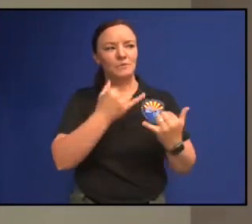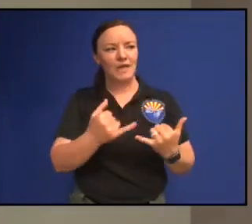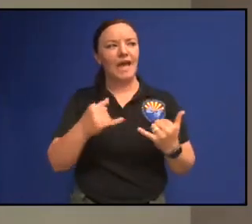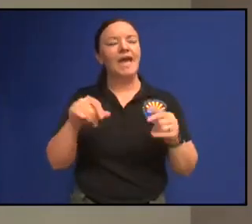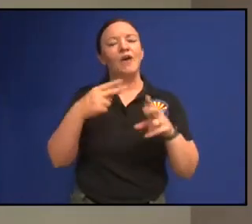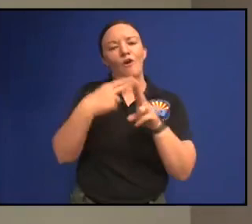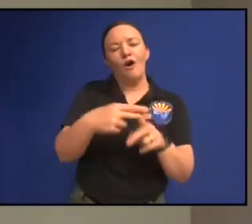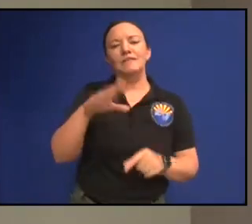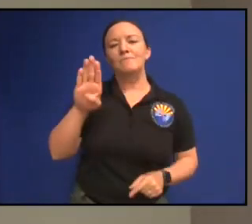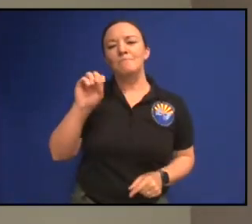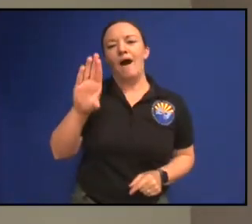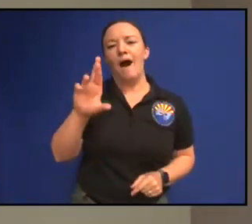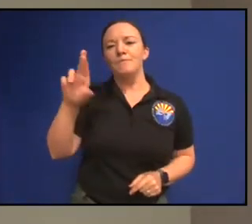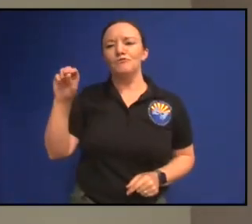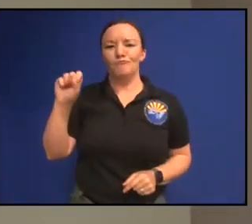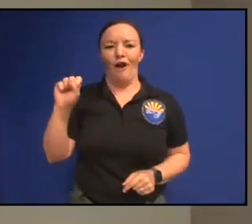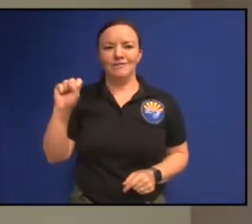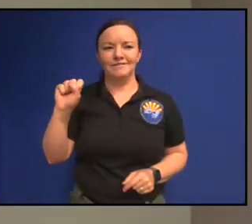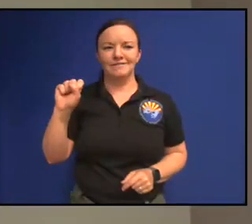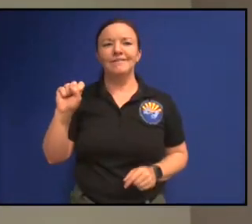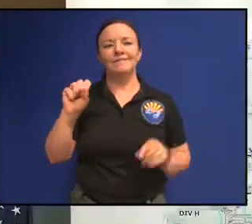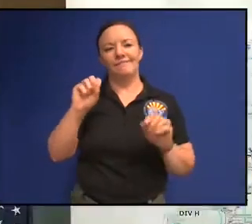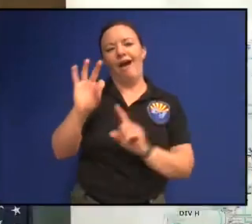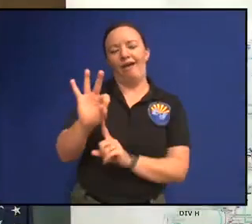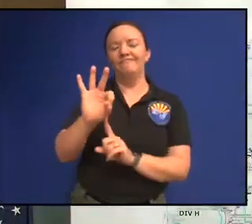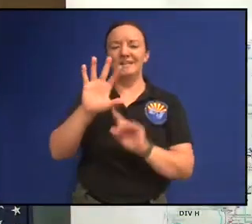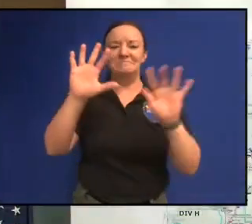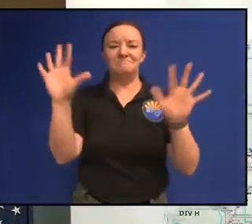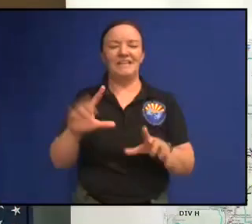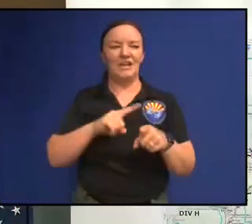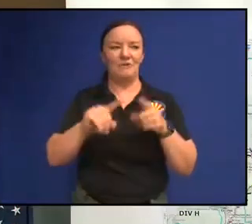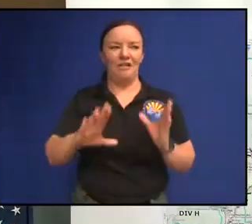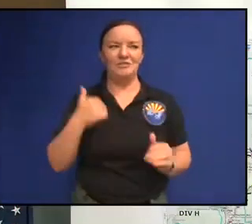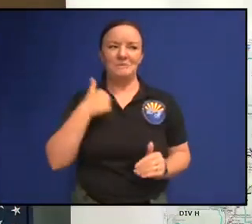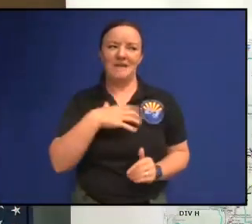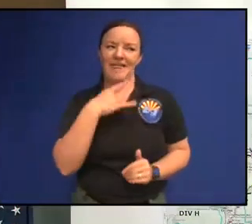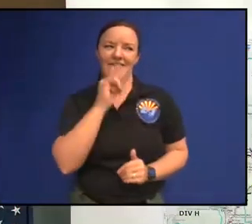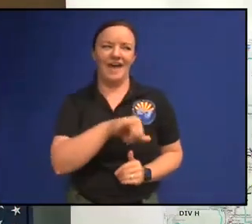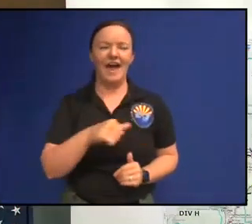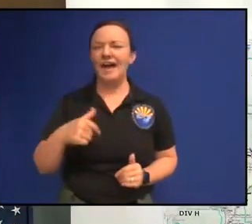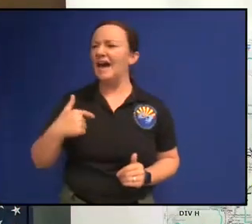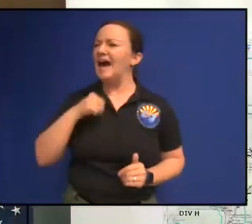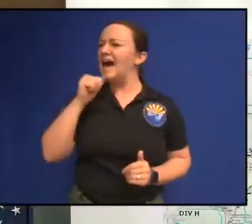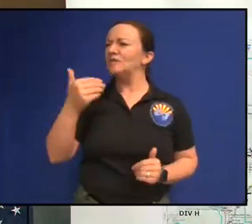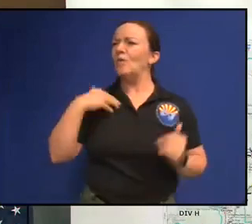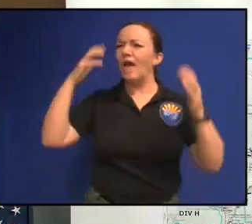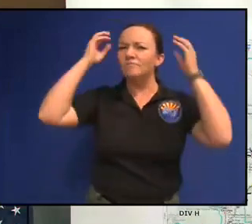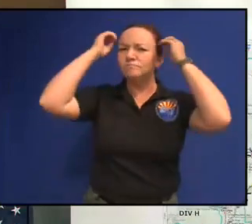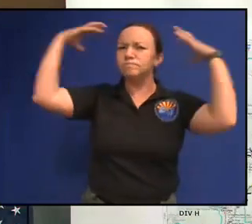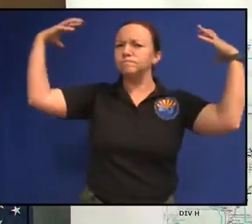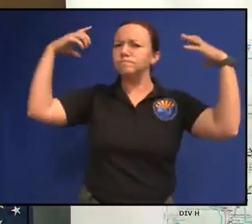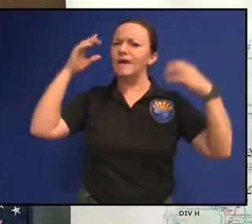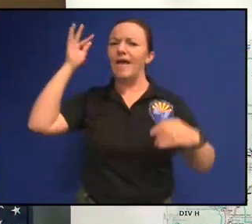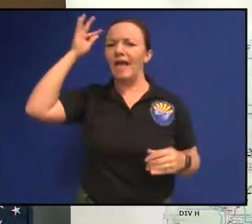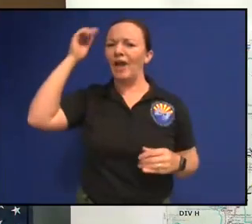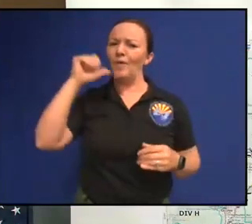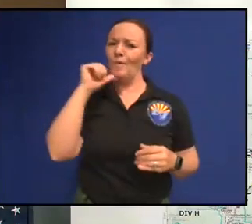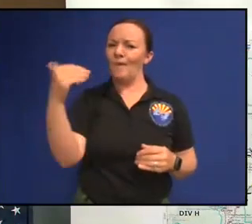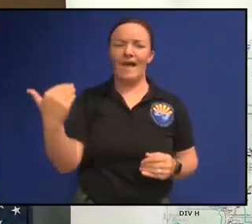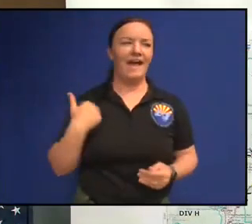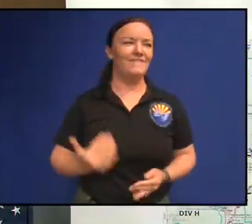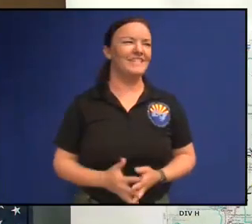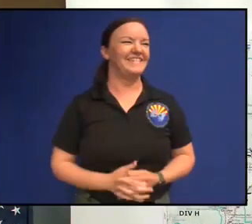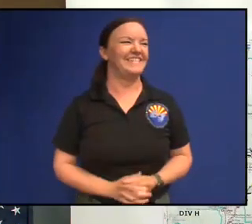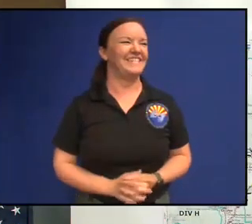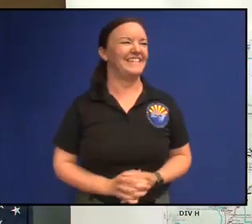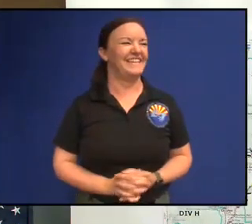WITH FRIDAY'S PUBLIC MEETING. TOM BIRD, OUR INCIDENT